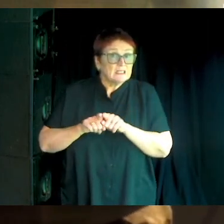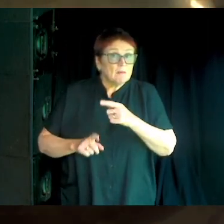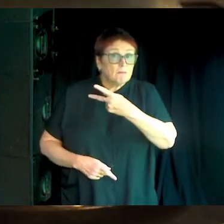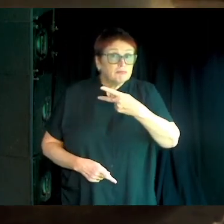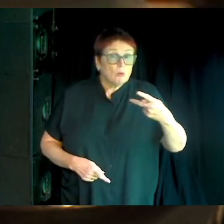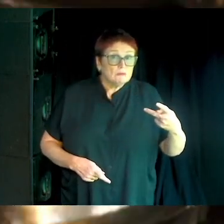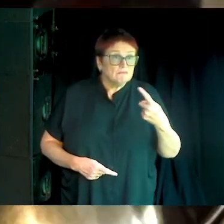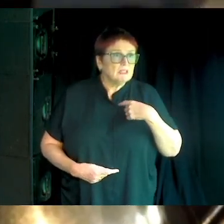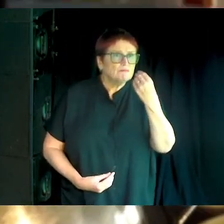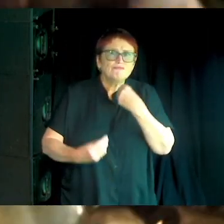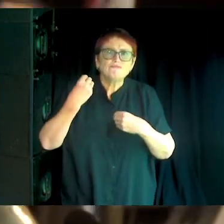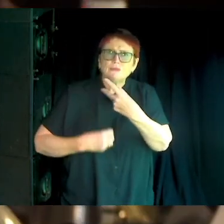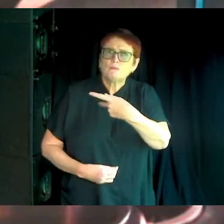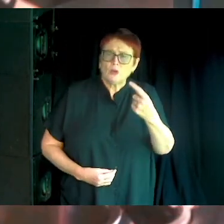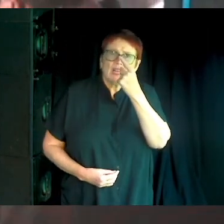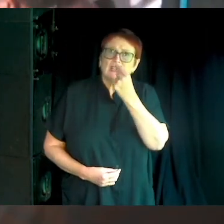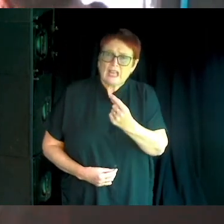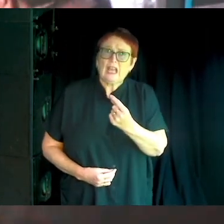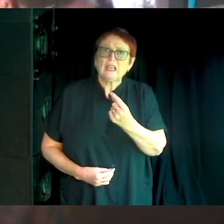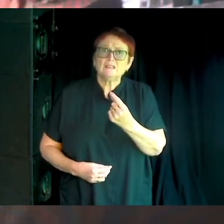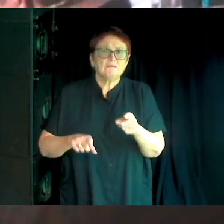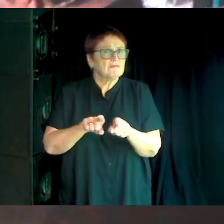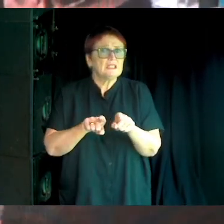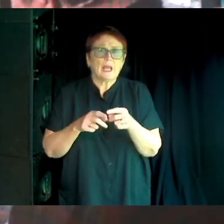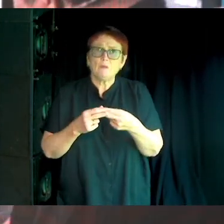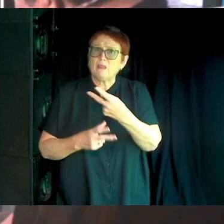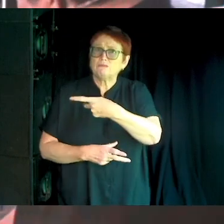a lot of prawns so I can like you use this it's the fried prawn yeah I promise you yes